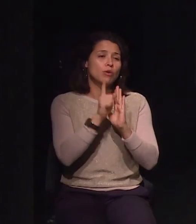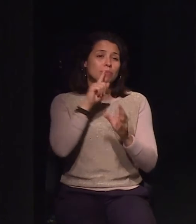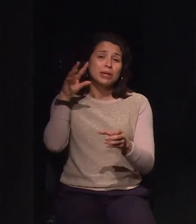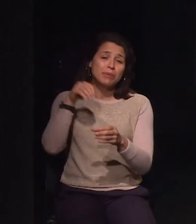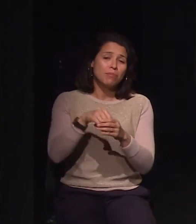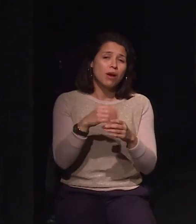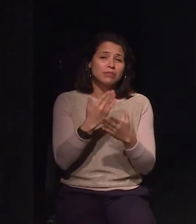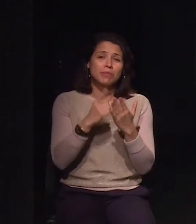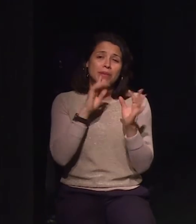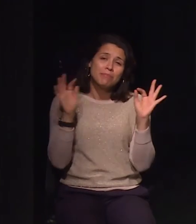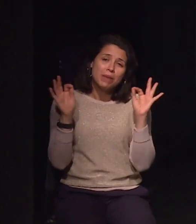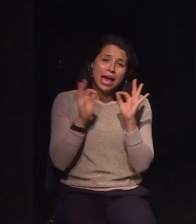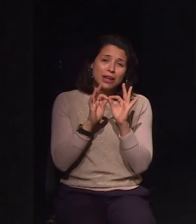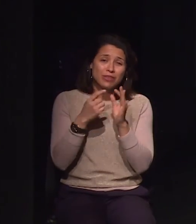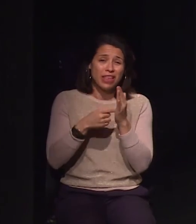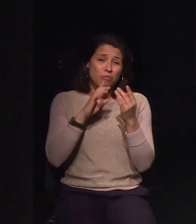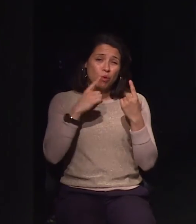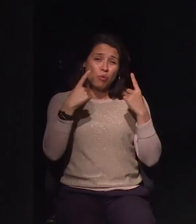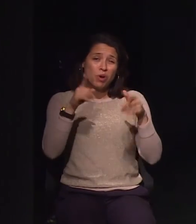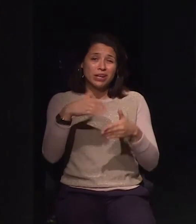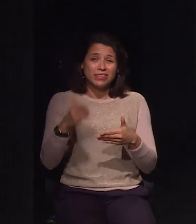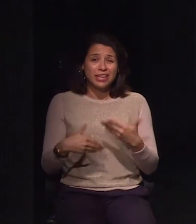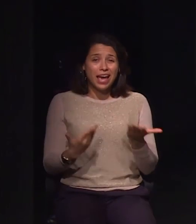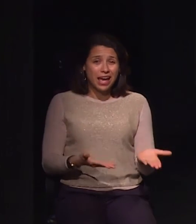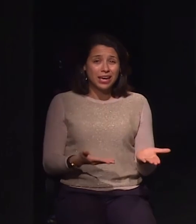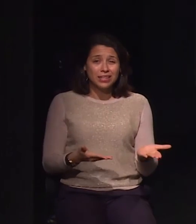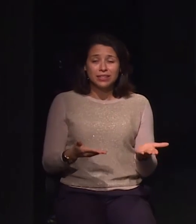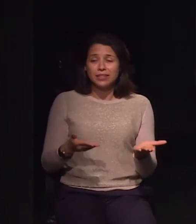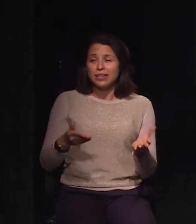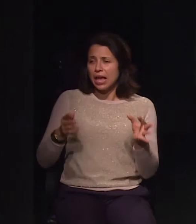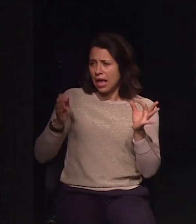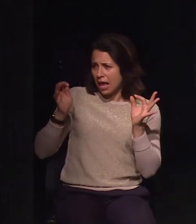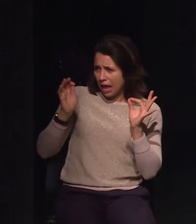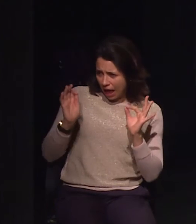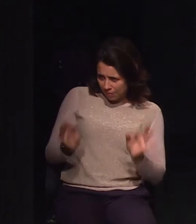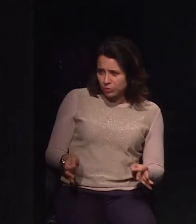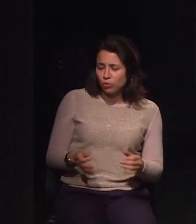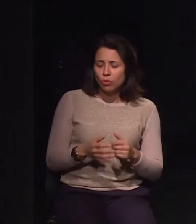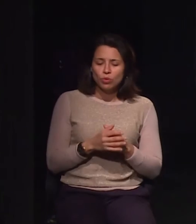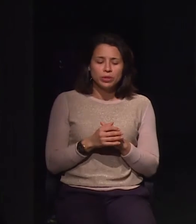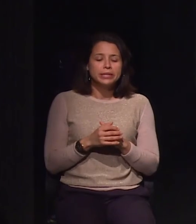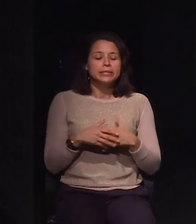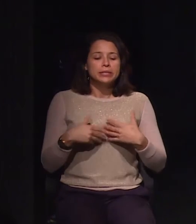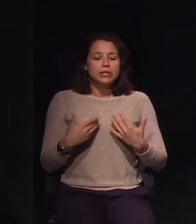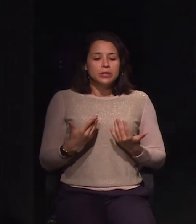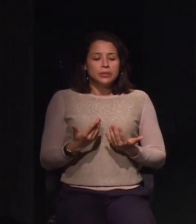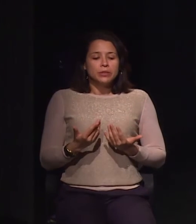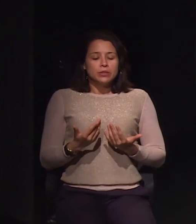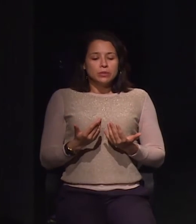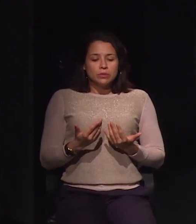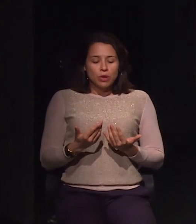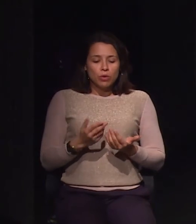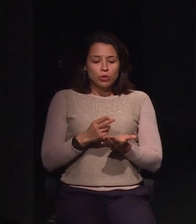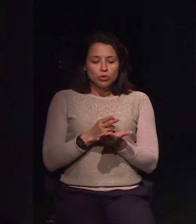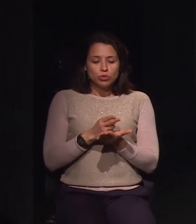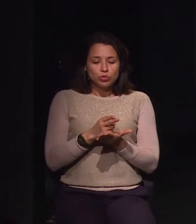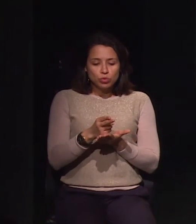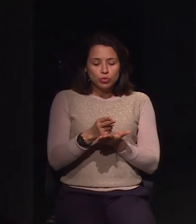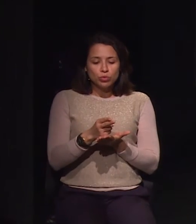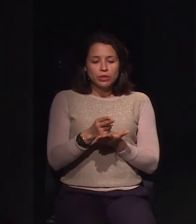Afa: Absolutely. I think truth for me touches on a couple of aspects, and I think that is one of the areas